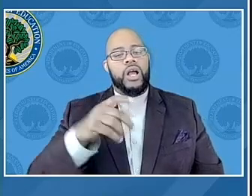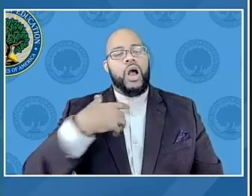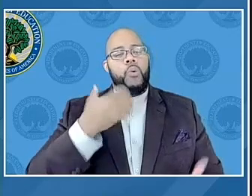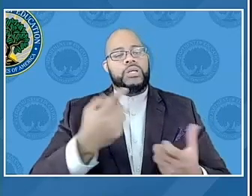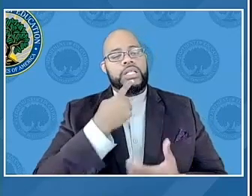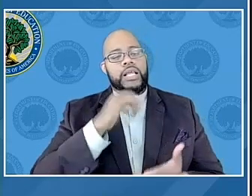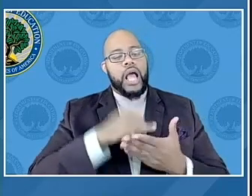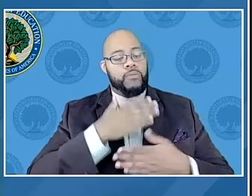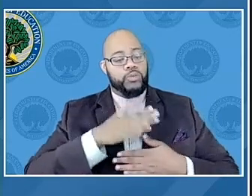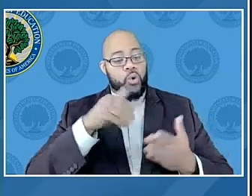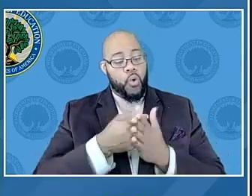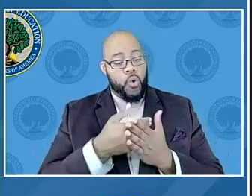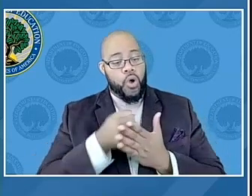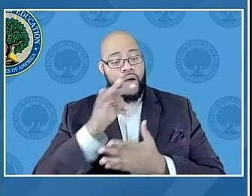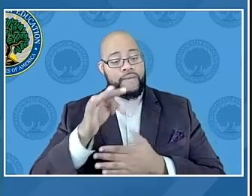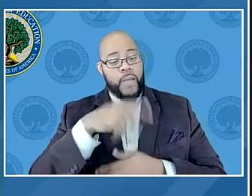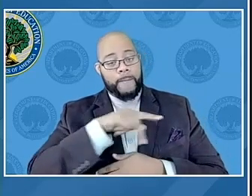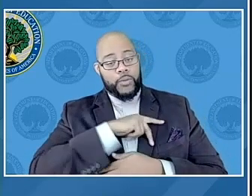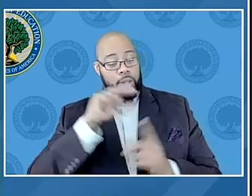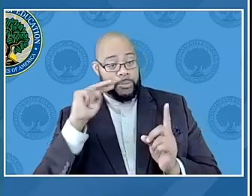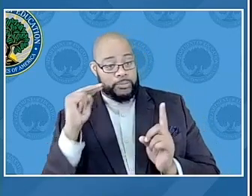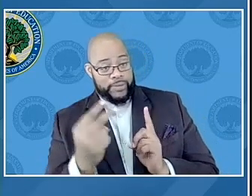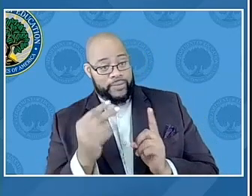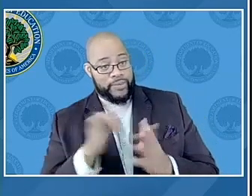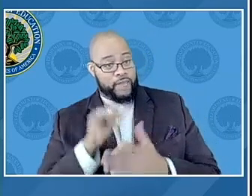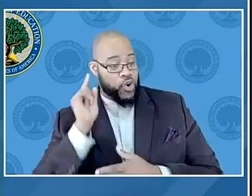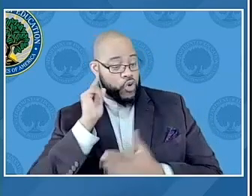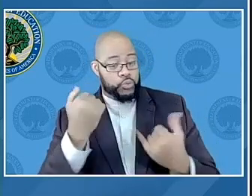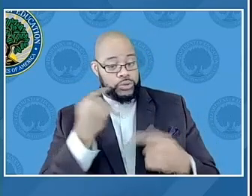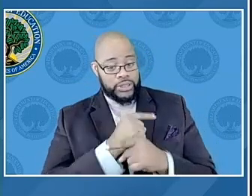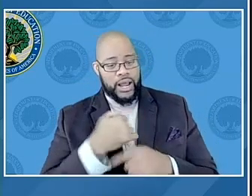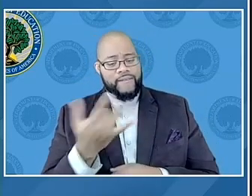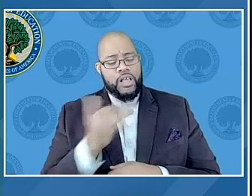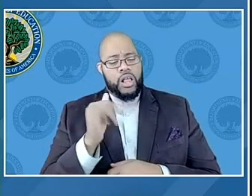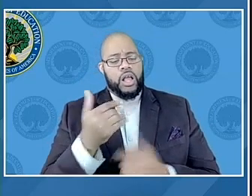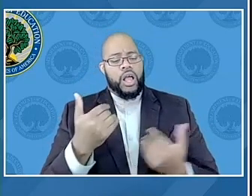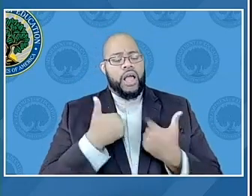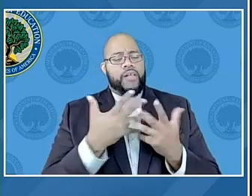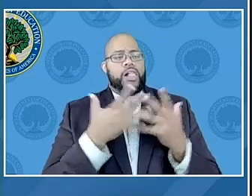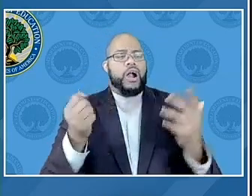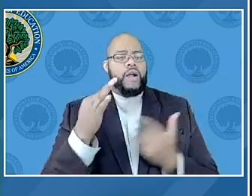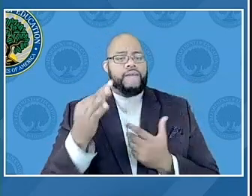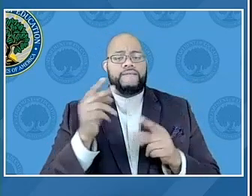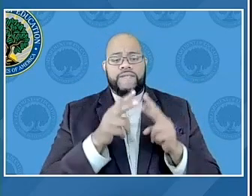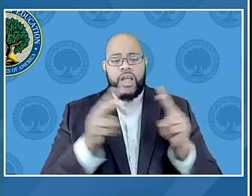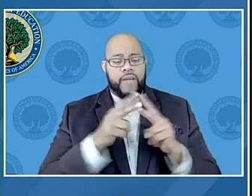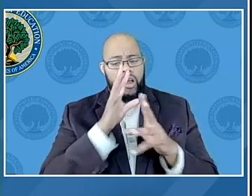all the personal perspectives that I've heard here today. I feel like there's been a lot of very compelling points raised and